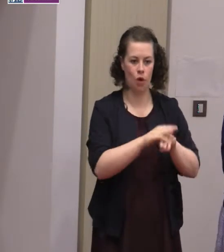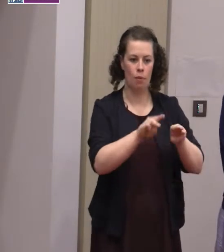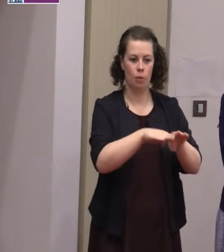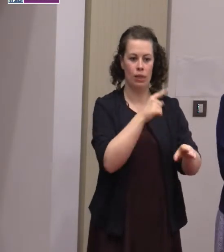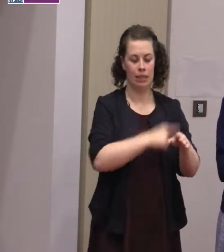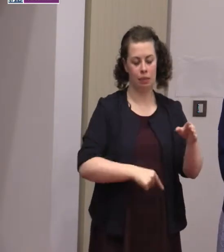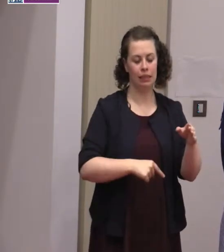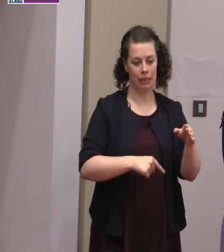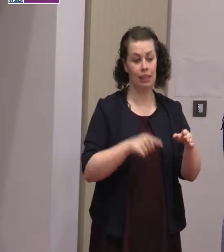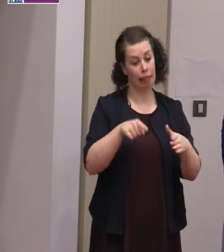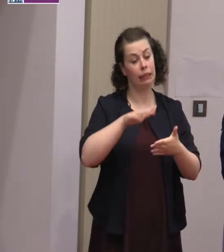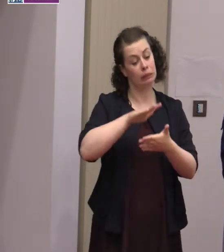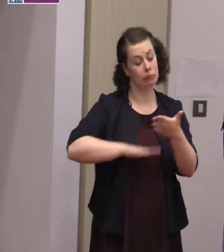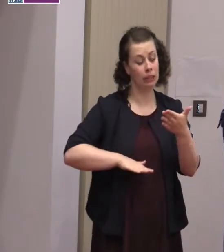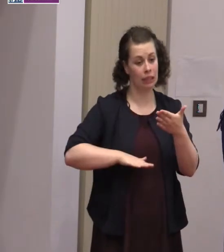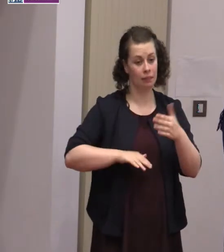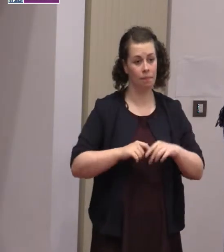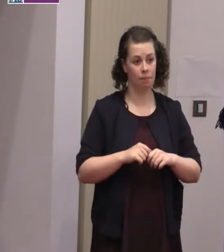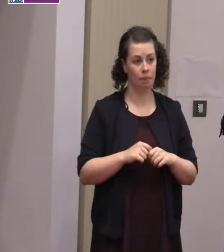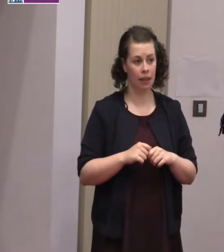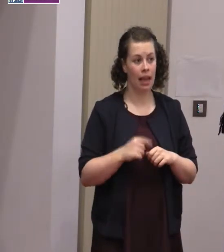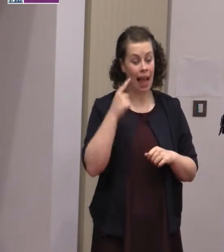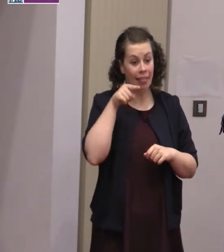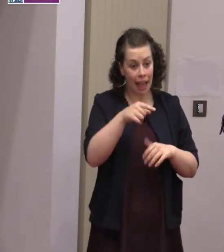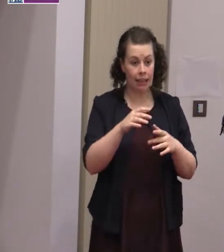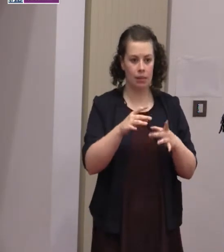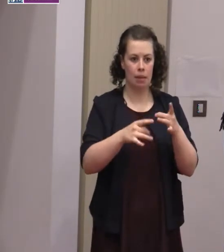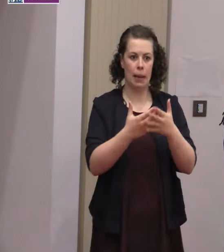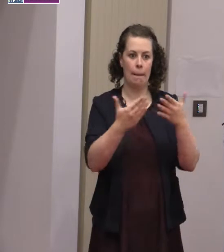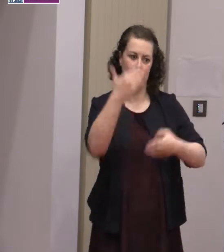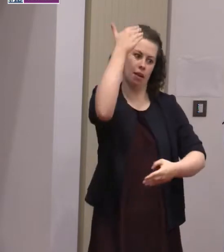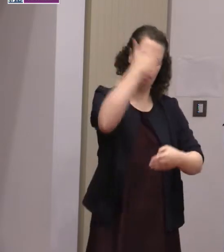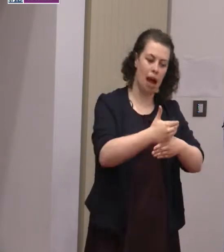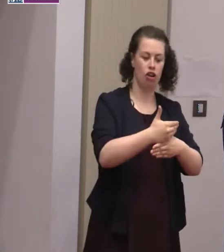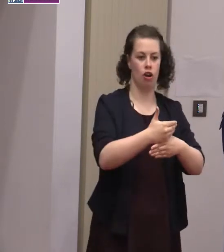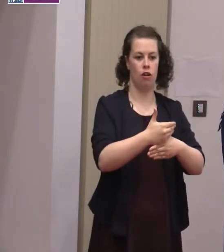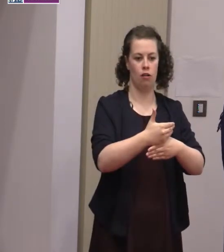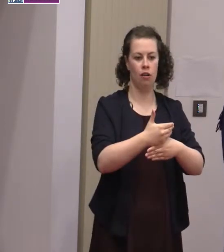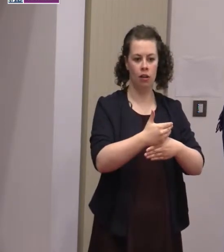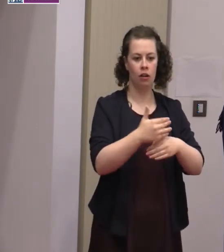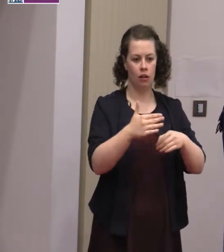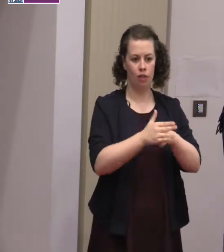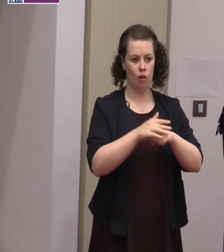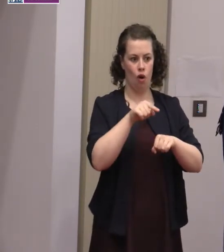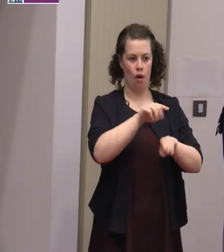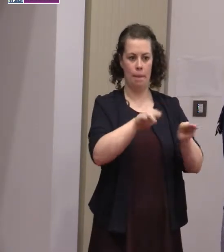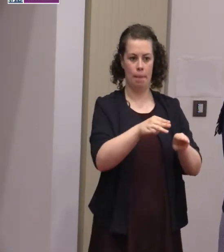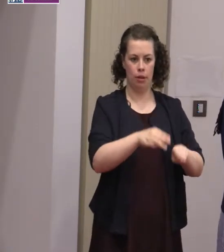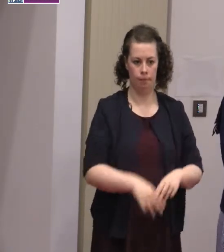is really a hindrance, and is a big barrier in this regard.